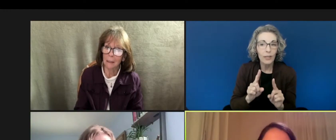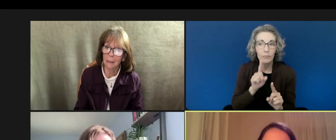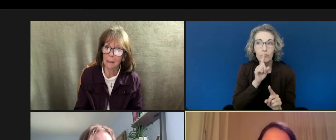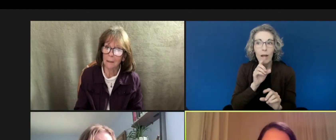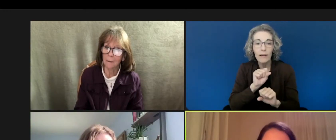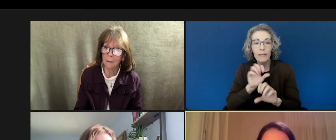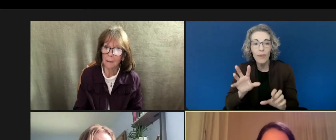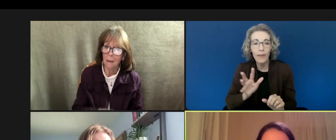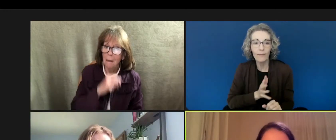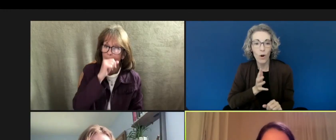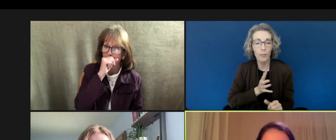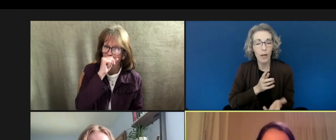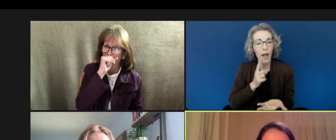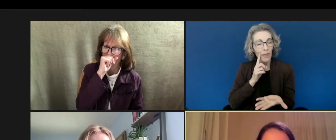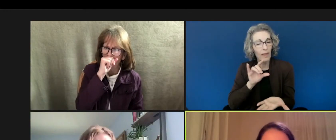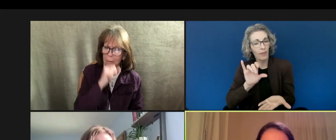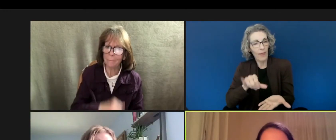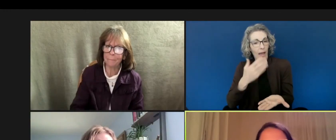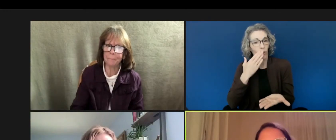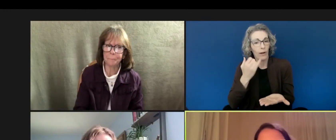So I think that's a good idea for me.